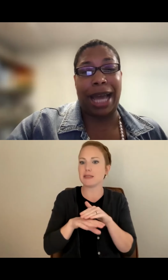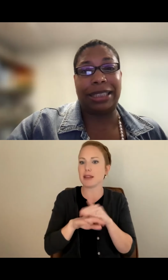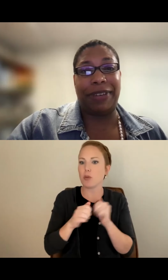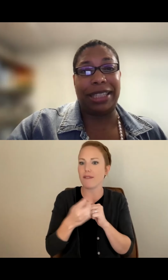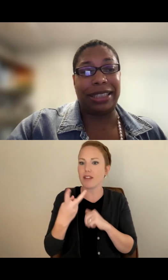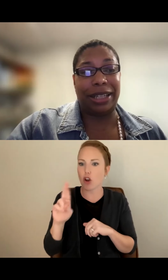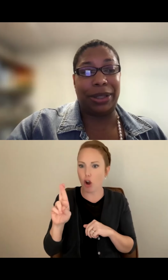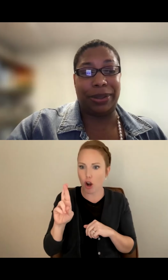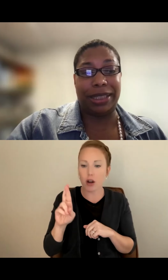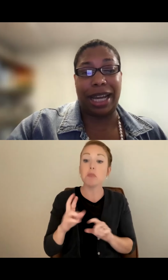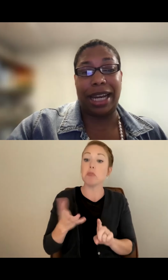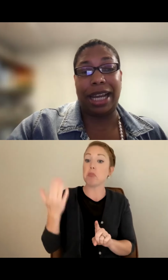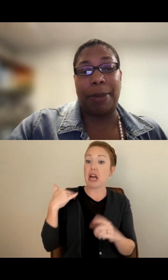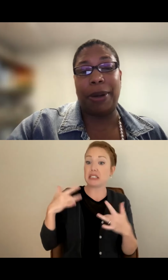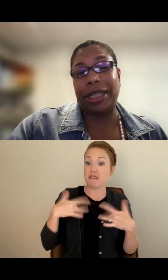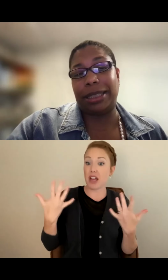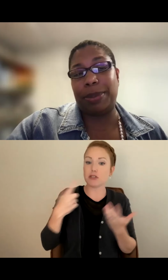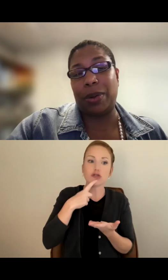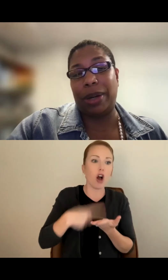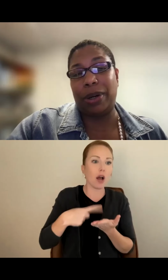Past events include designing a participatory